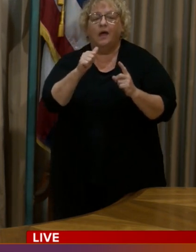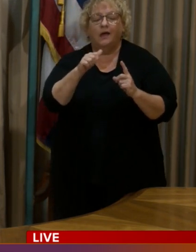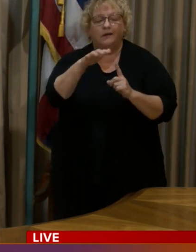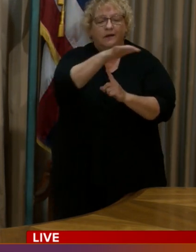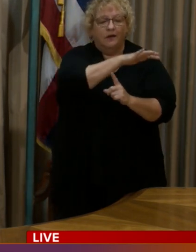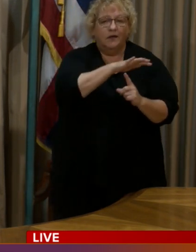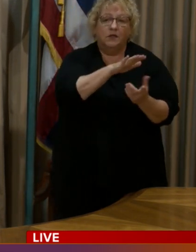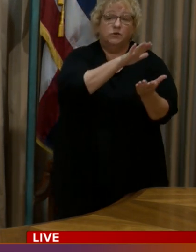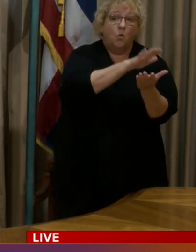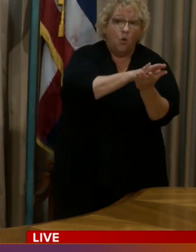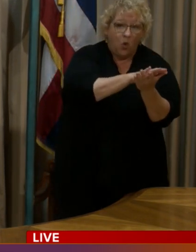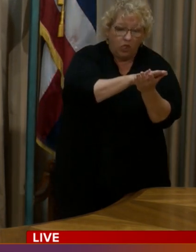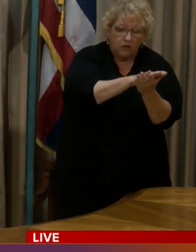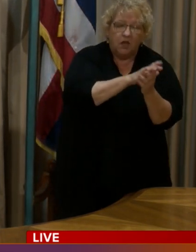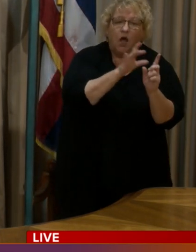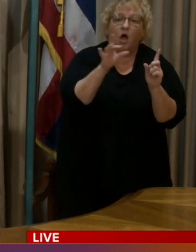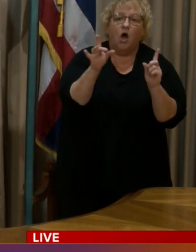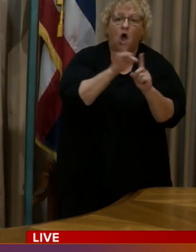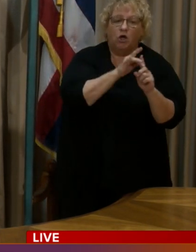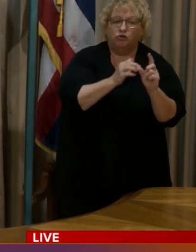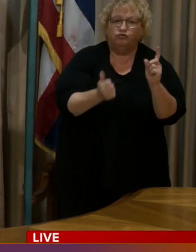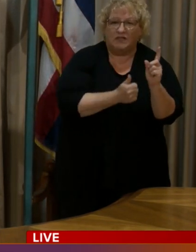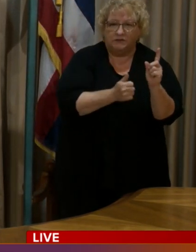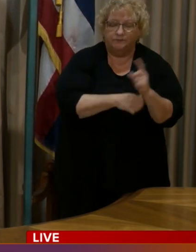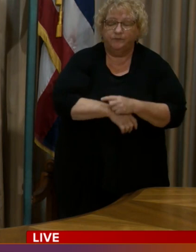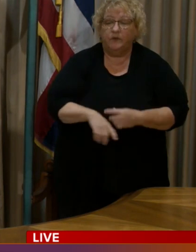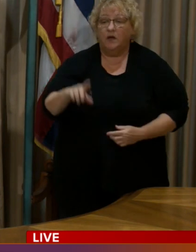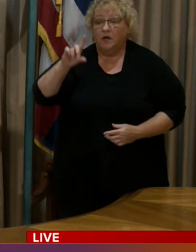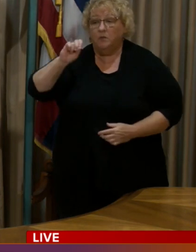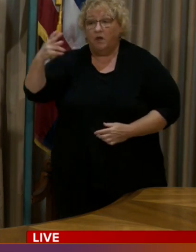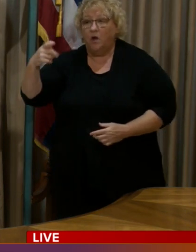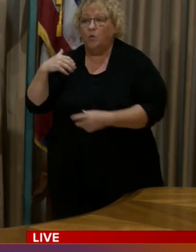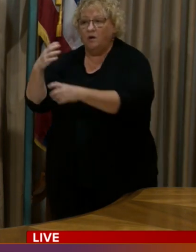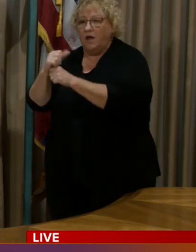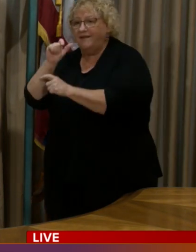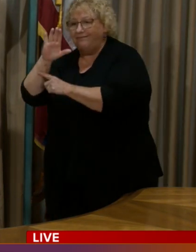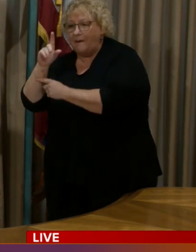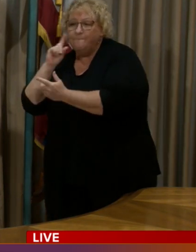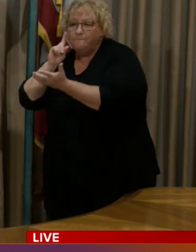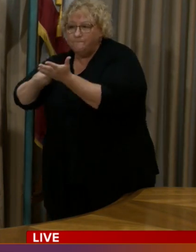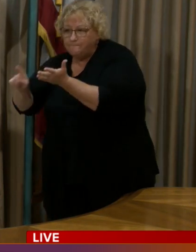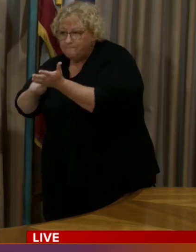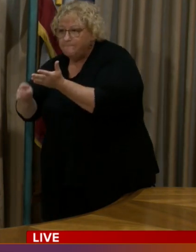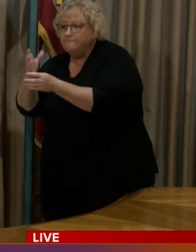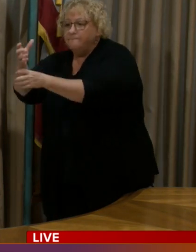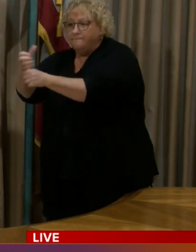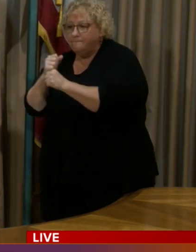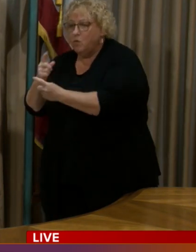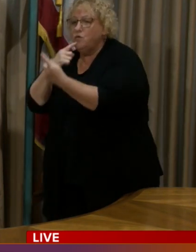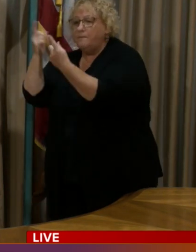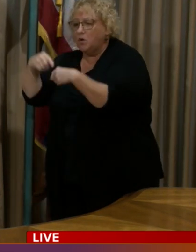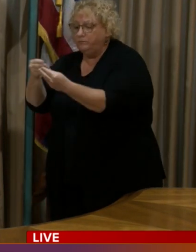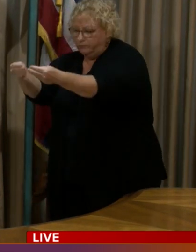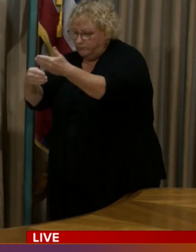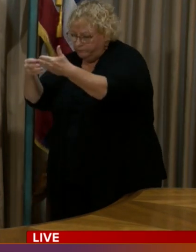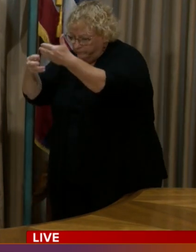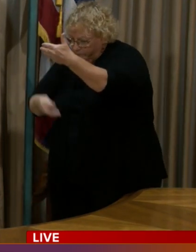TWO-WAY STREET, ESPECIALLY WHEN IT COMES TO ANY KIND OF INCLUDES SCHOOLS ON THE DOI H SIDE.